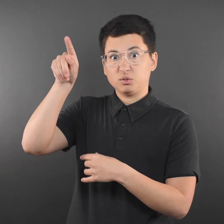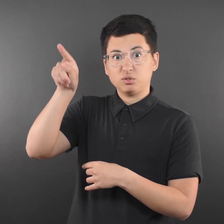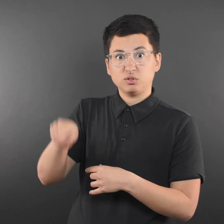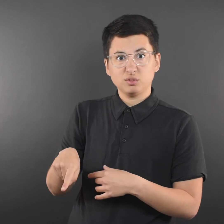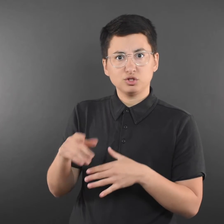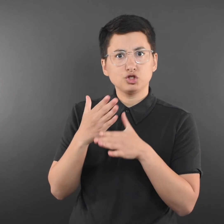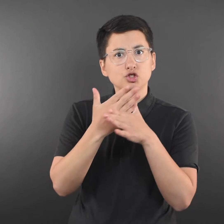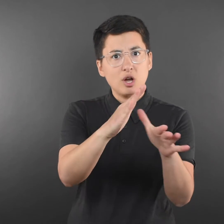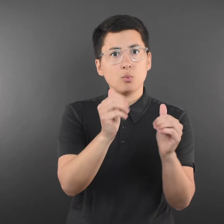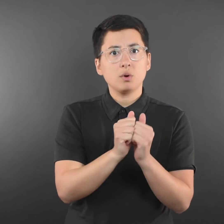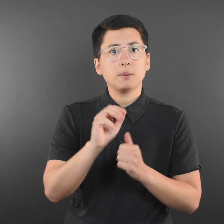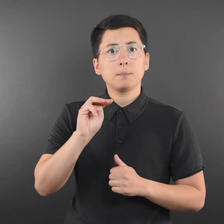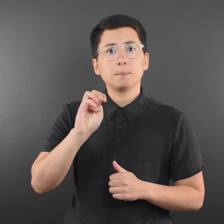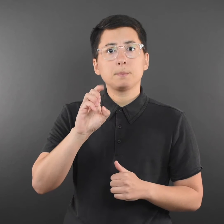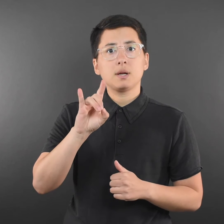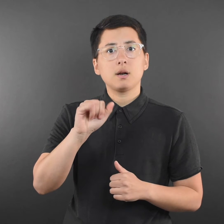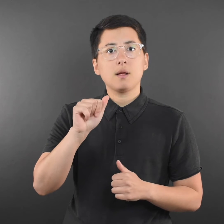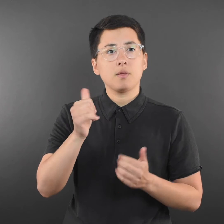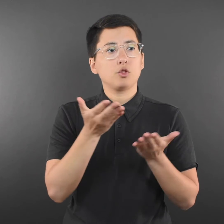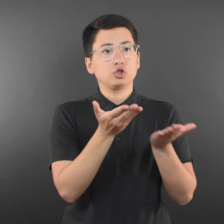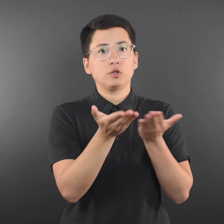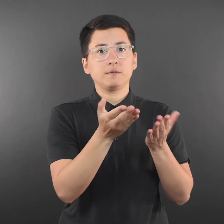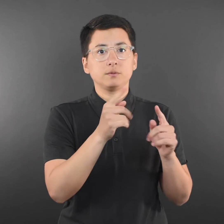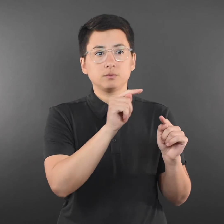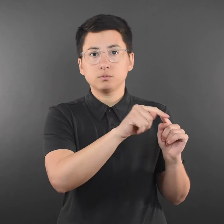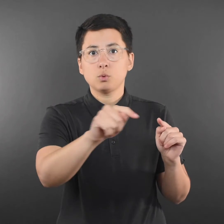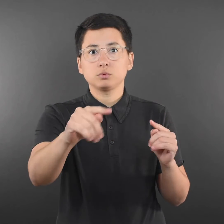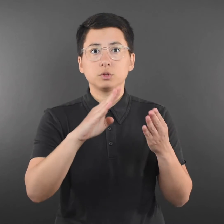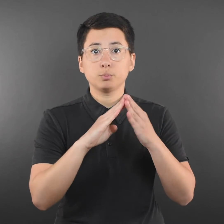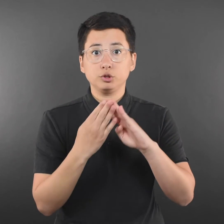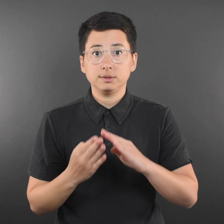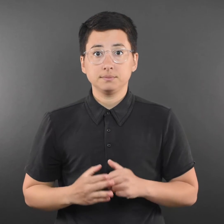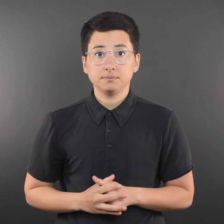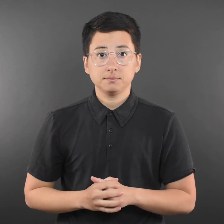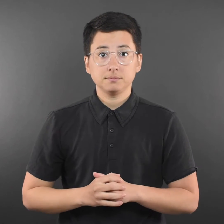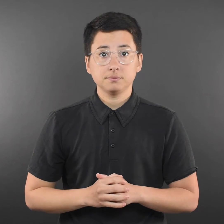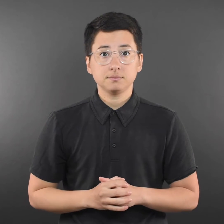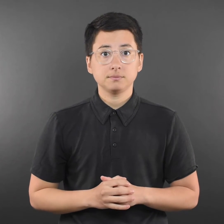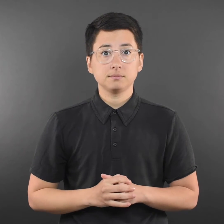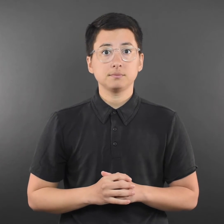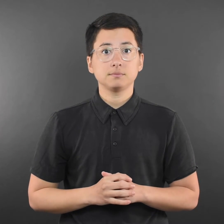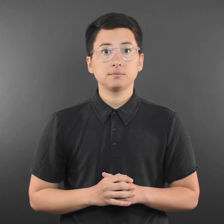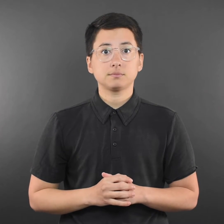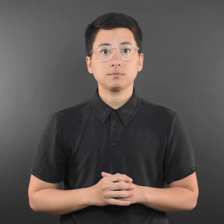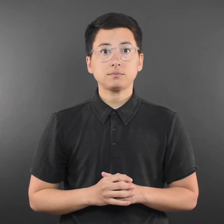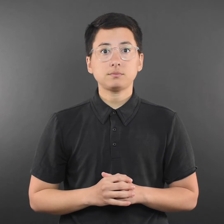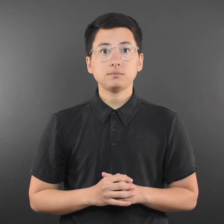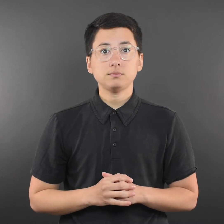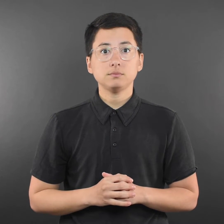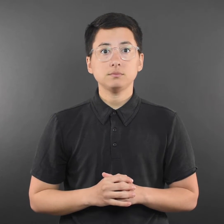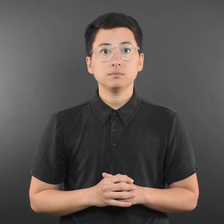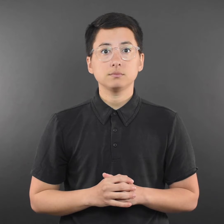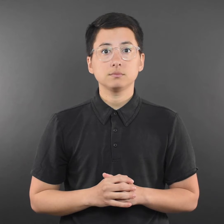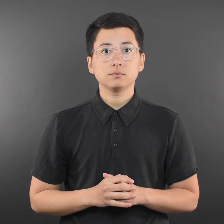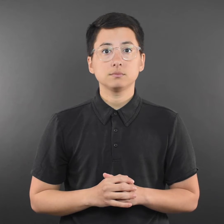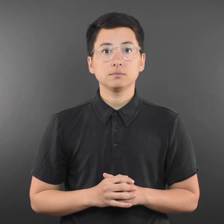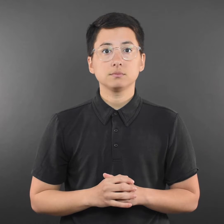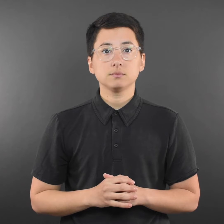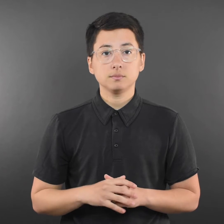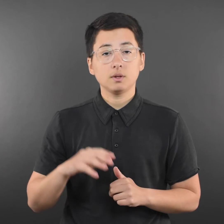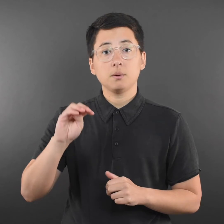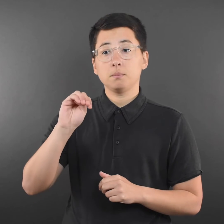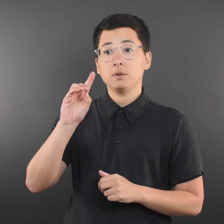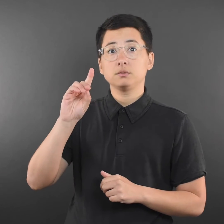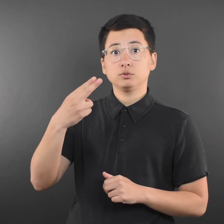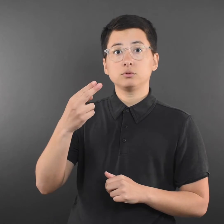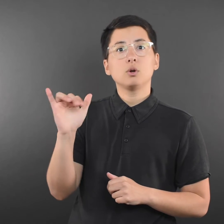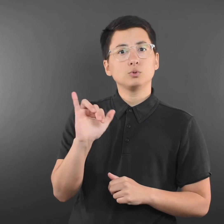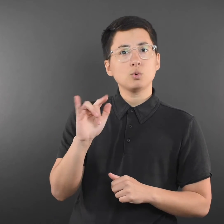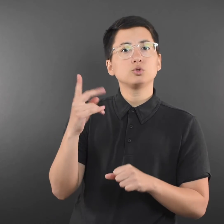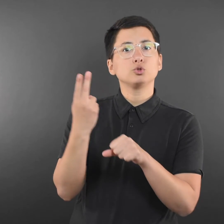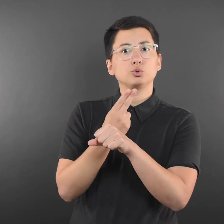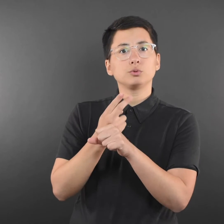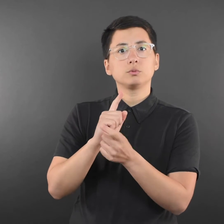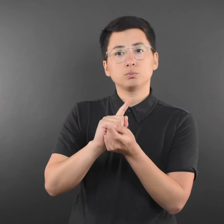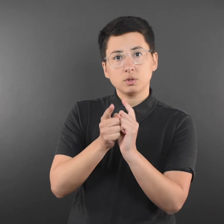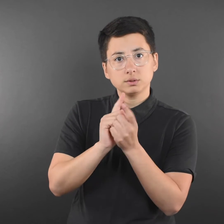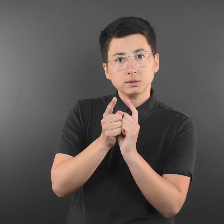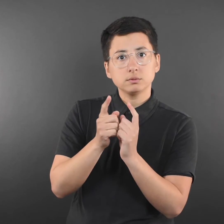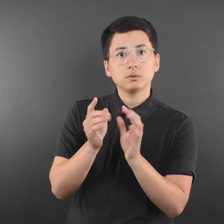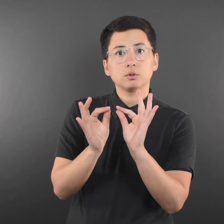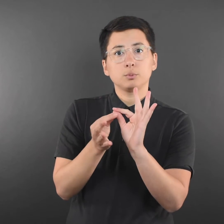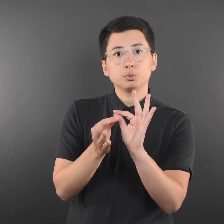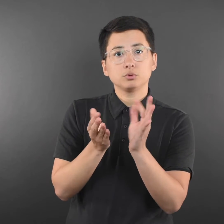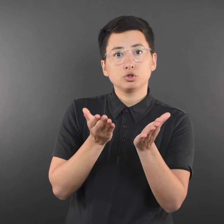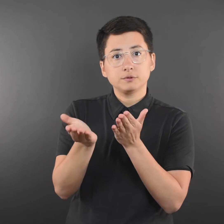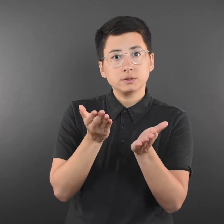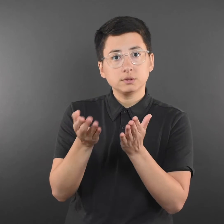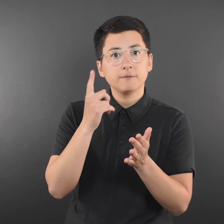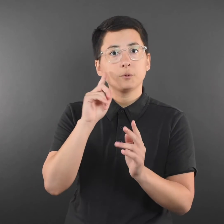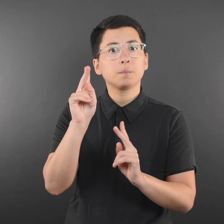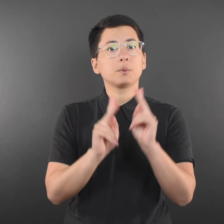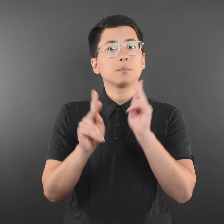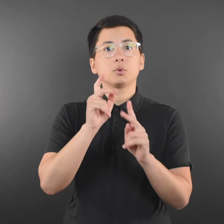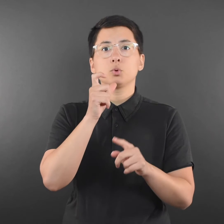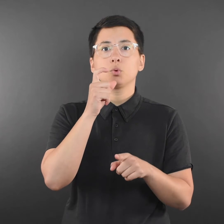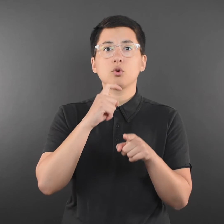with media that serve these communities. • MDH uses translation and interpreter services